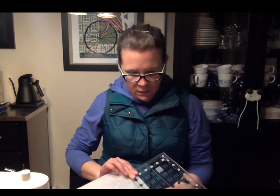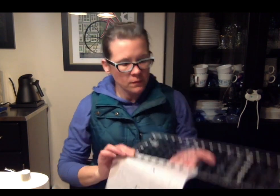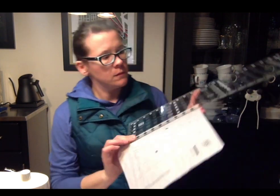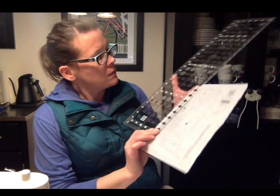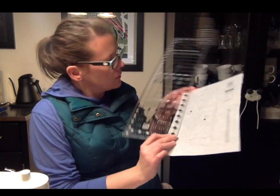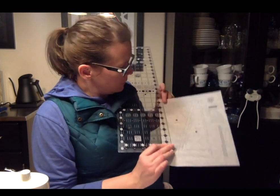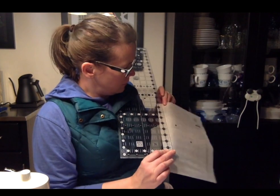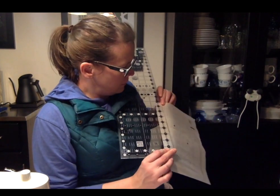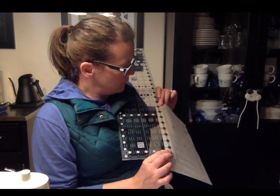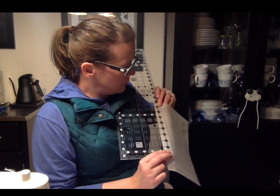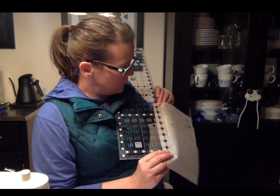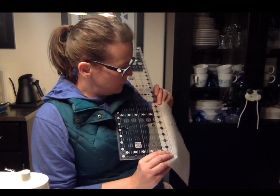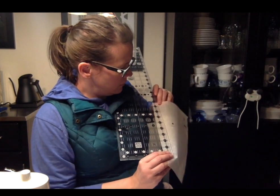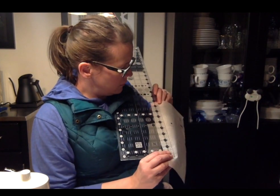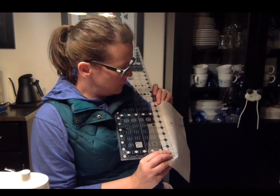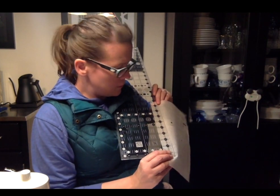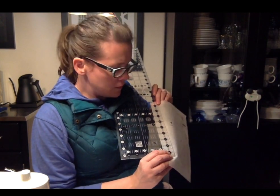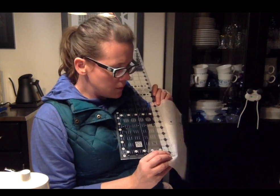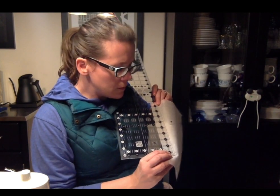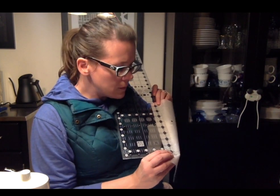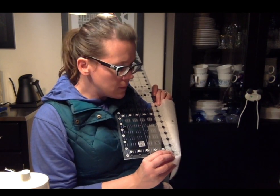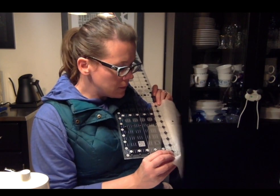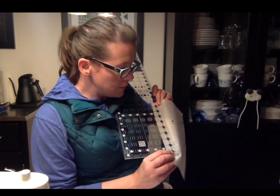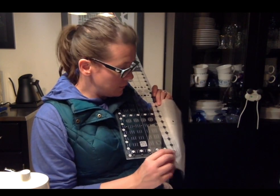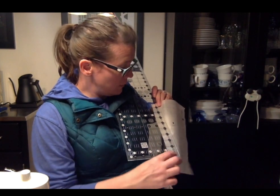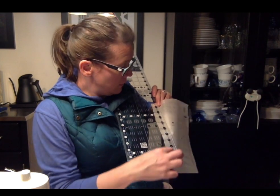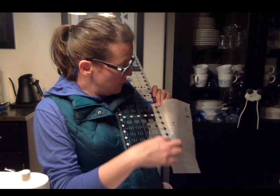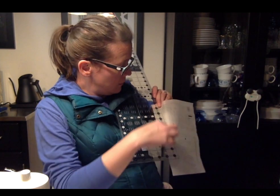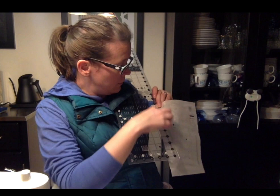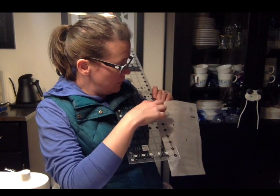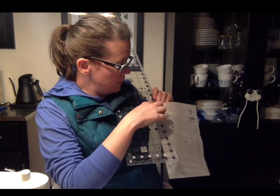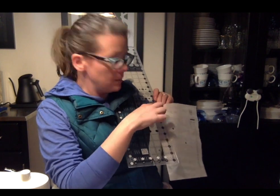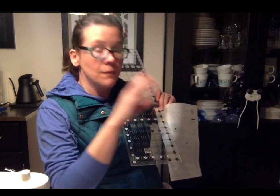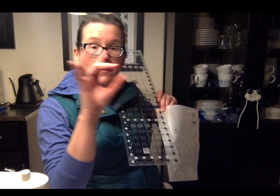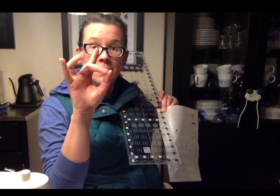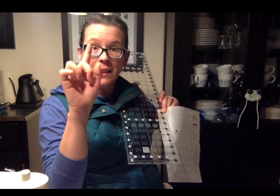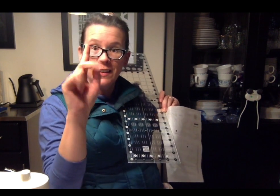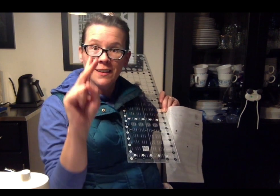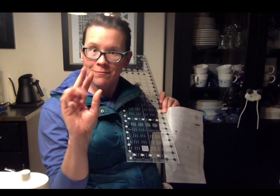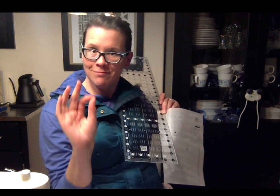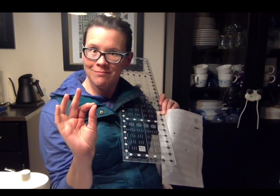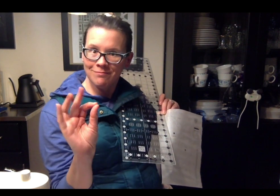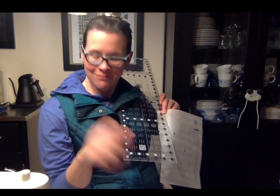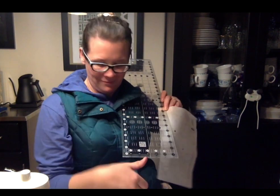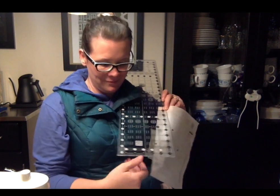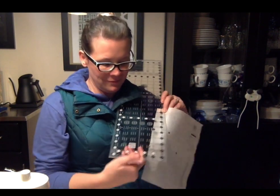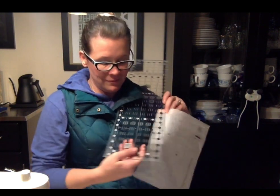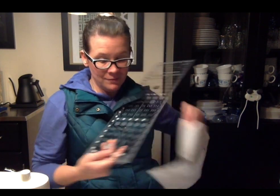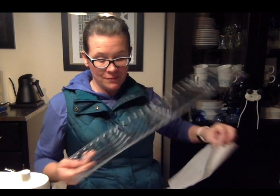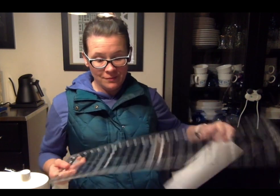And it's eight and a half inches!